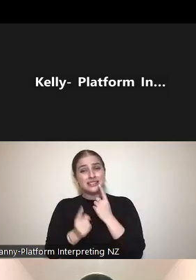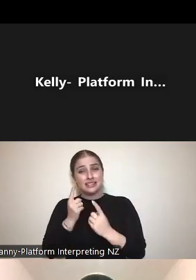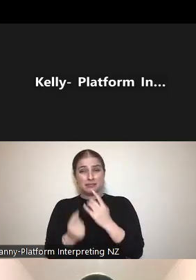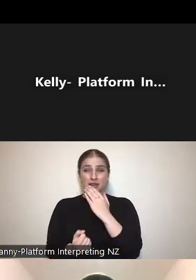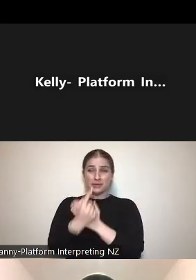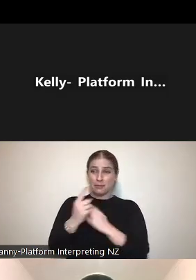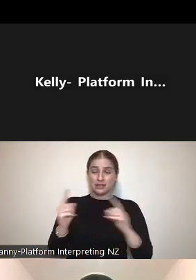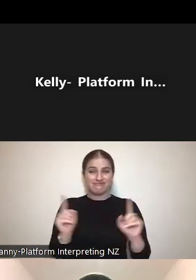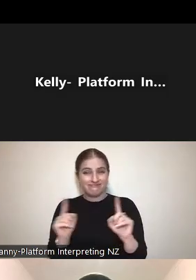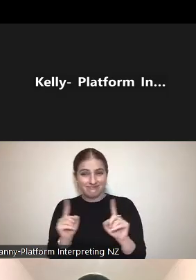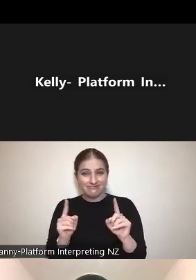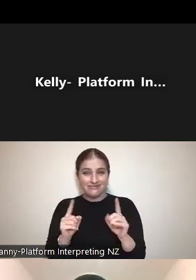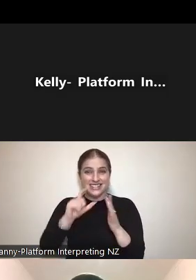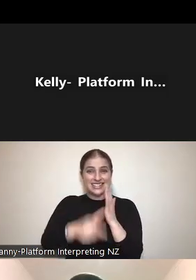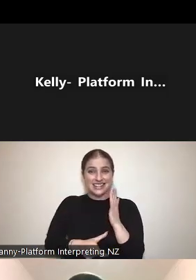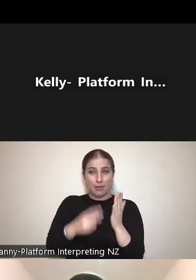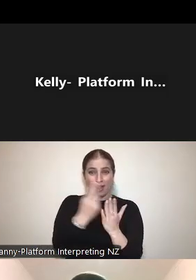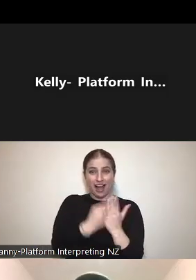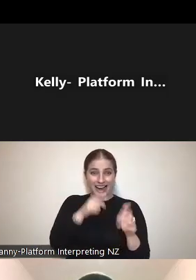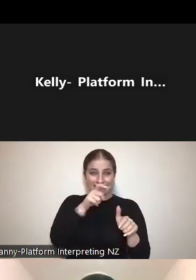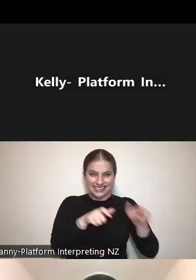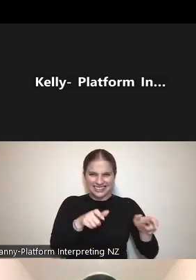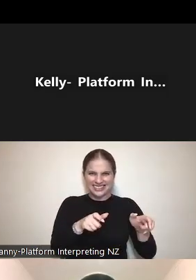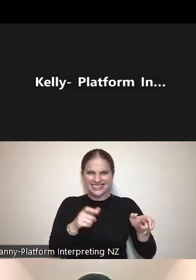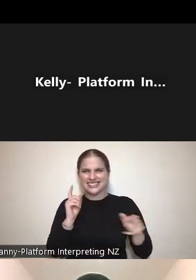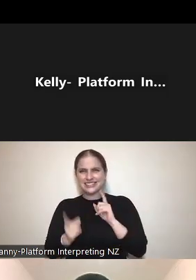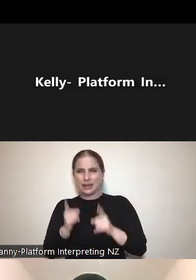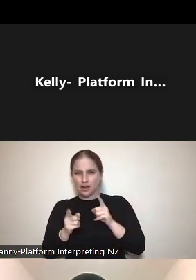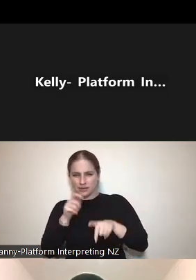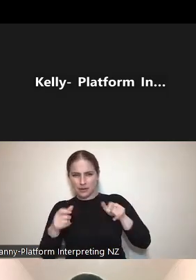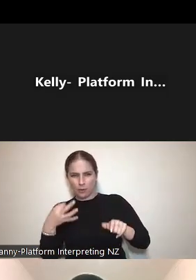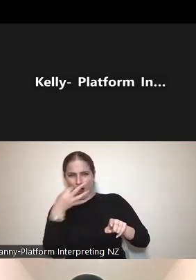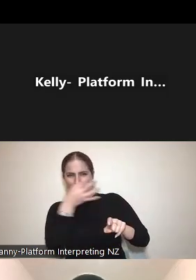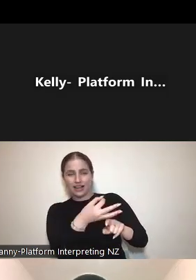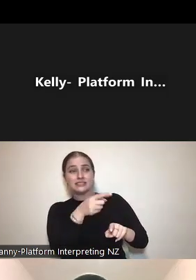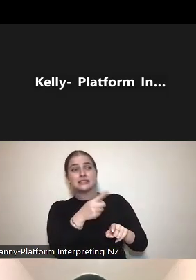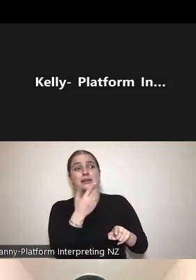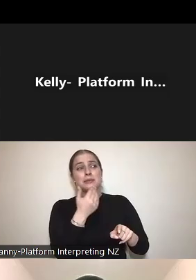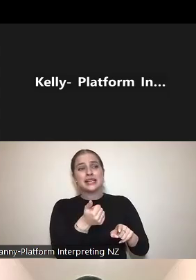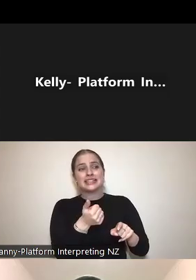asked to be the access consultant and share how to make things more accessible.